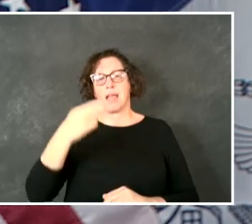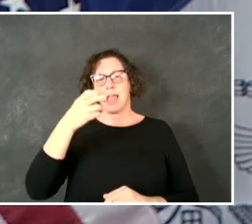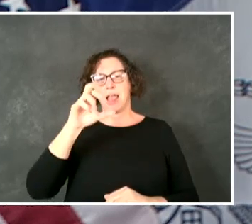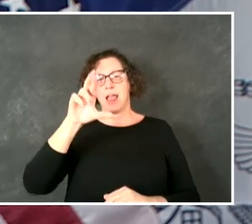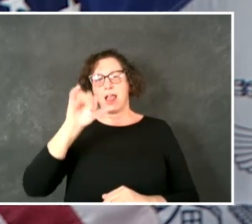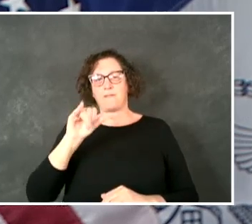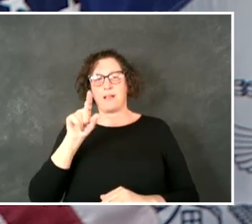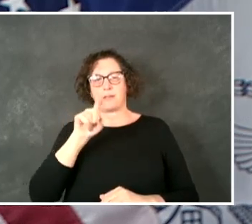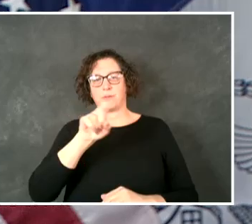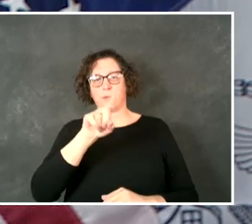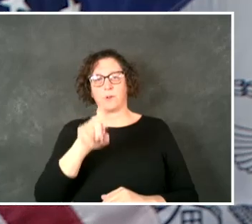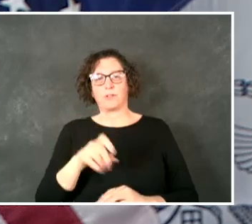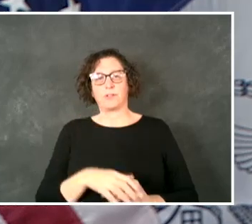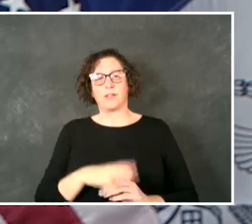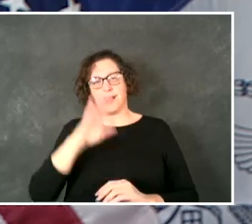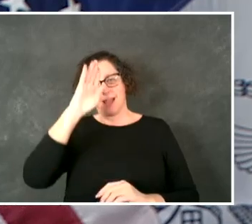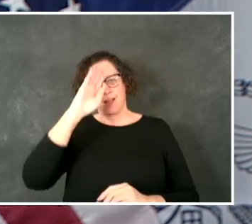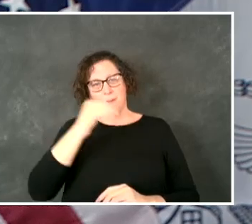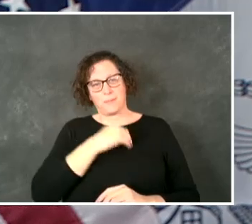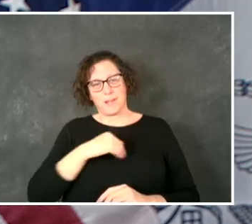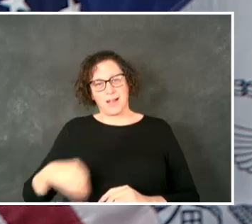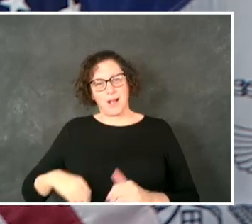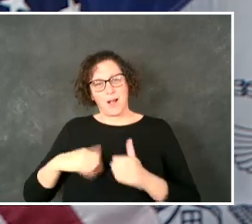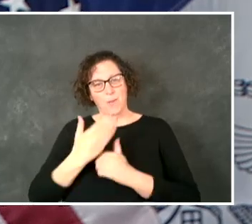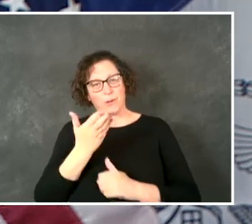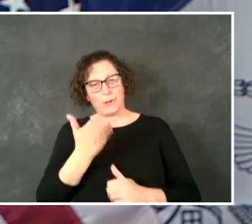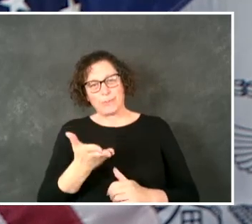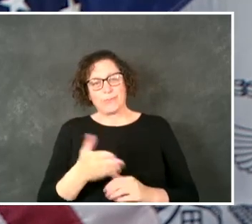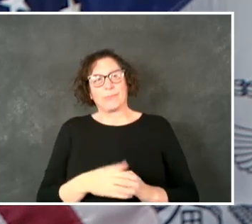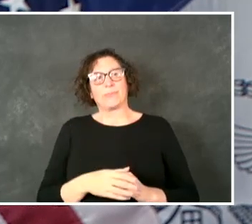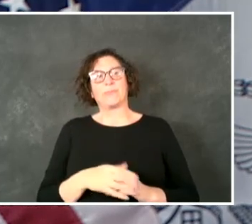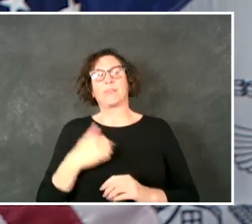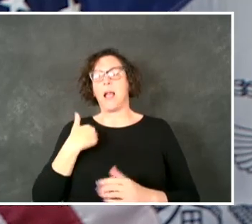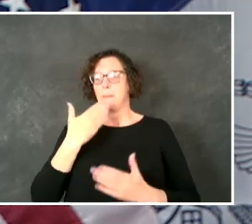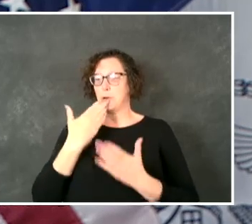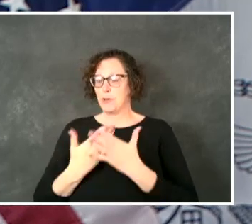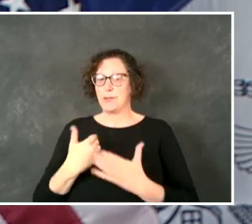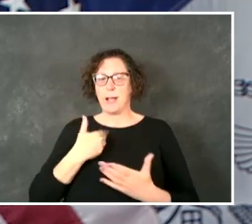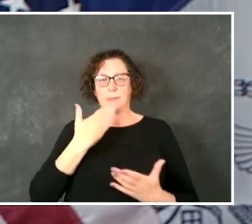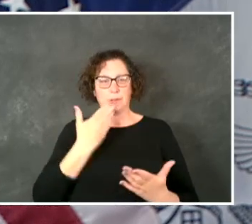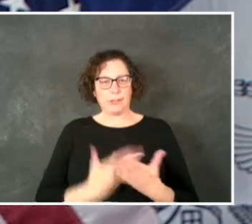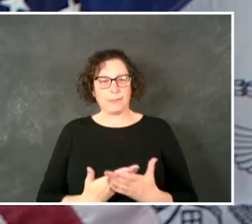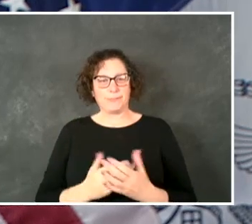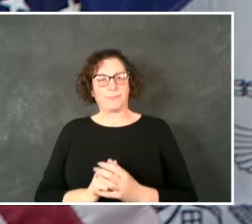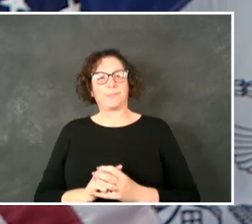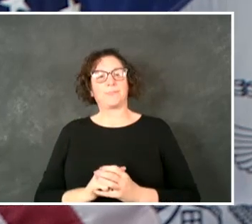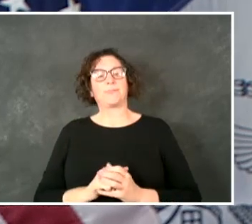BLOOMBERG. HOW ARE YOU